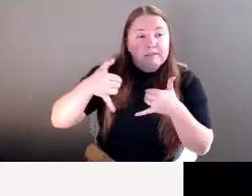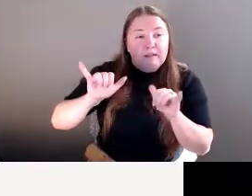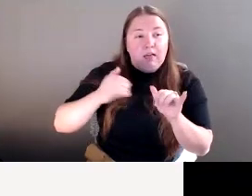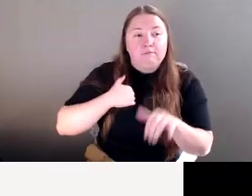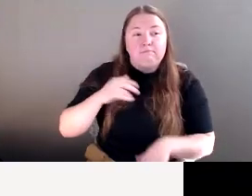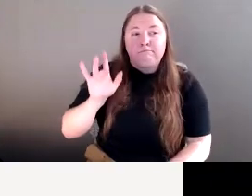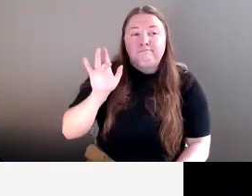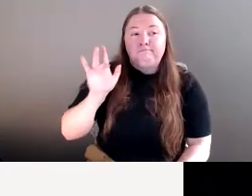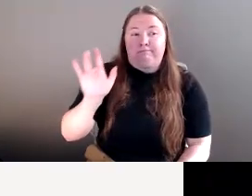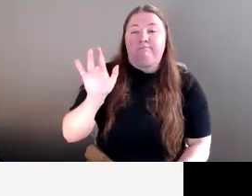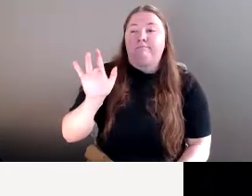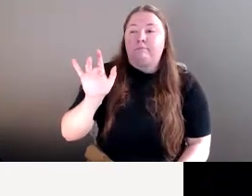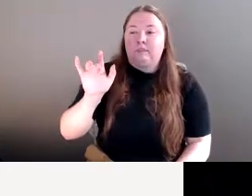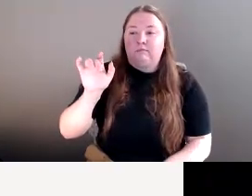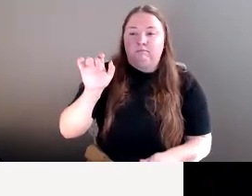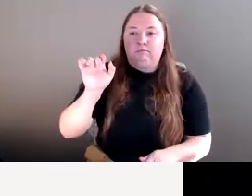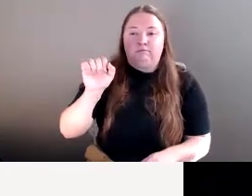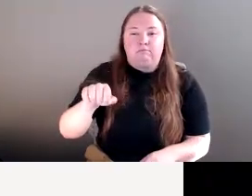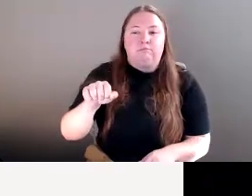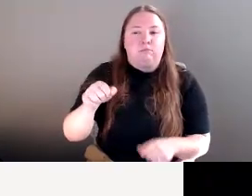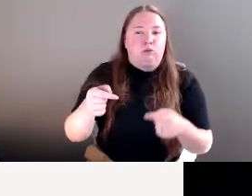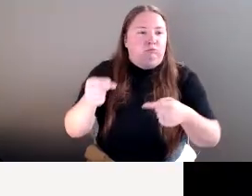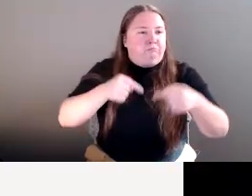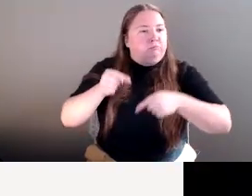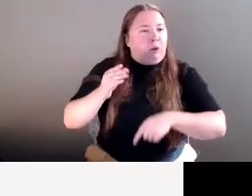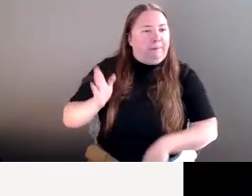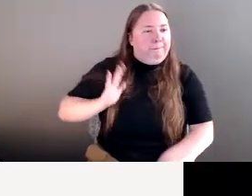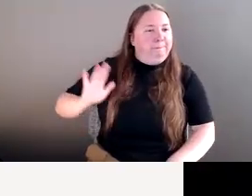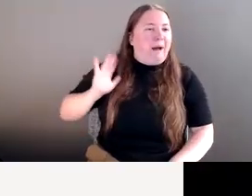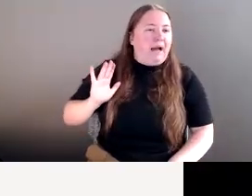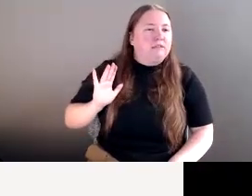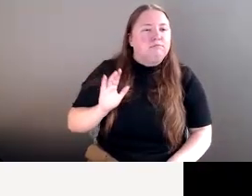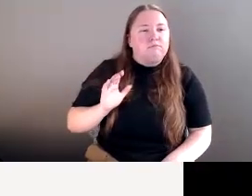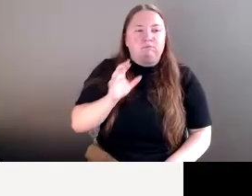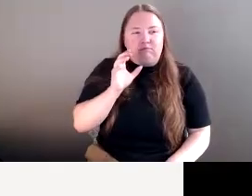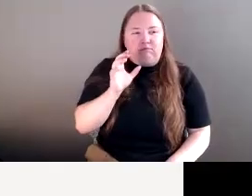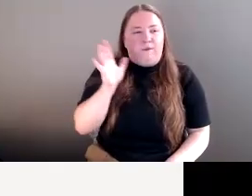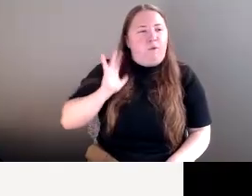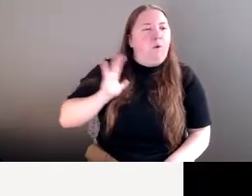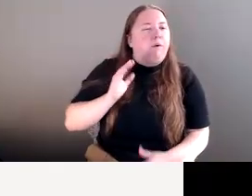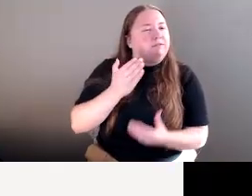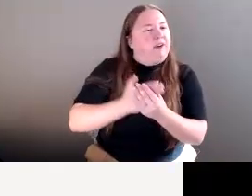for you to be able to toggle back to the old files page. view if you want.